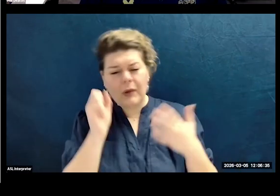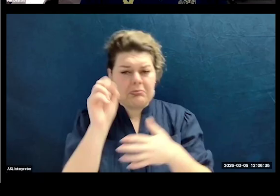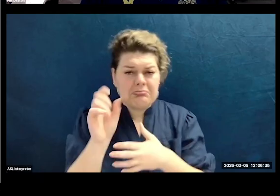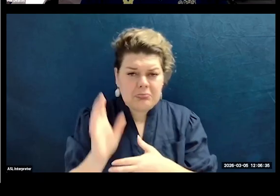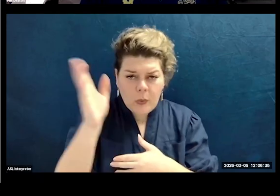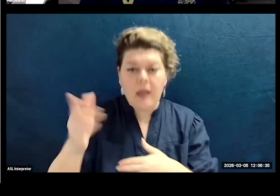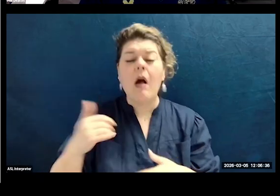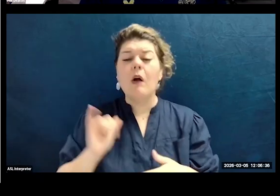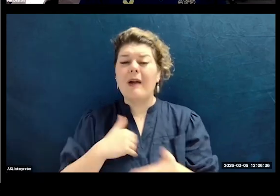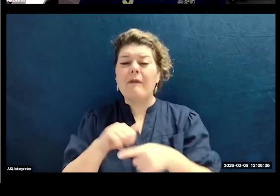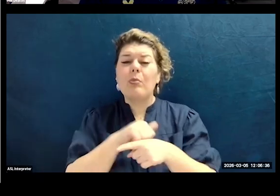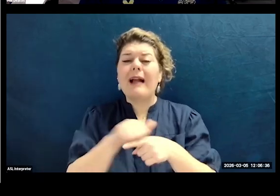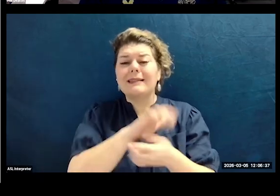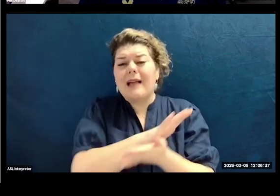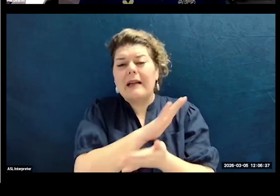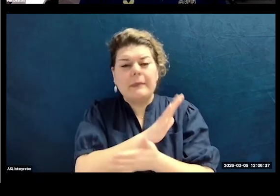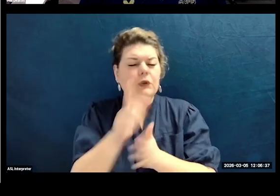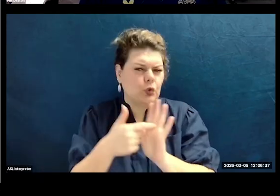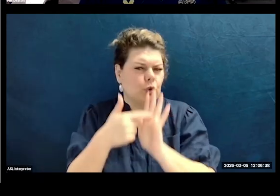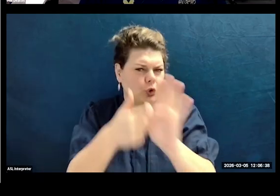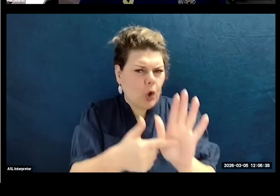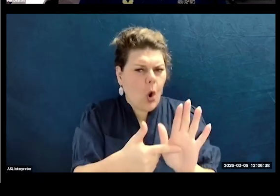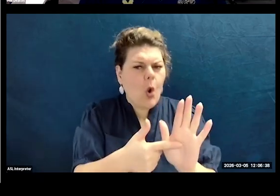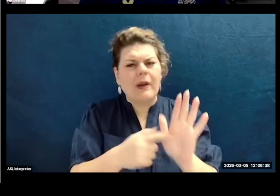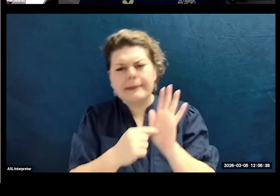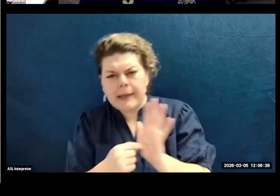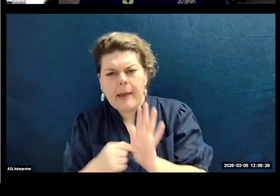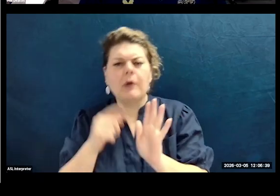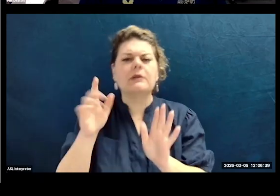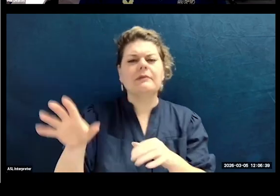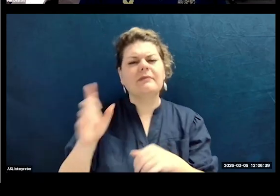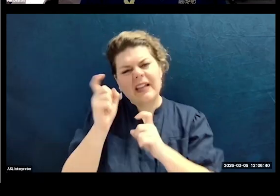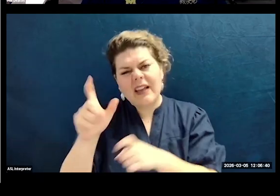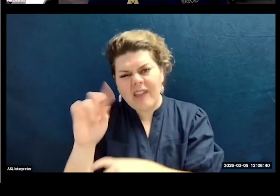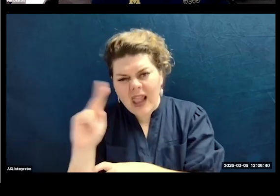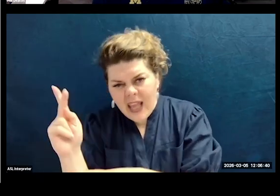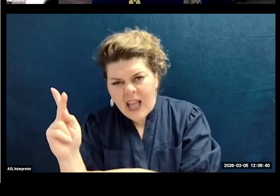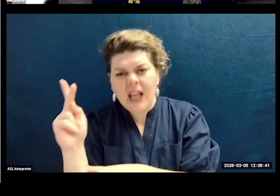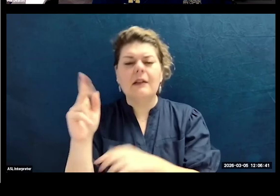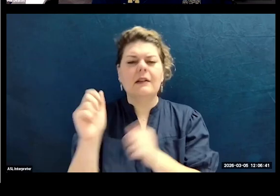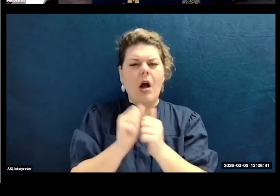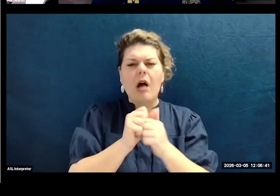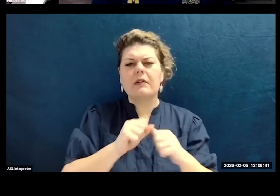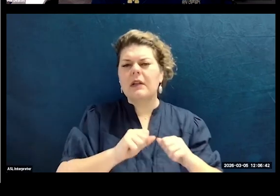that we'll be using to demonstrate today, and we're providing some links to information for the slide deck so that you can follow along